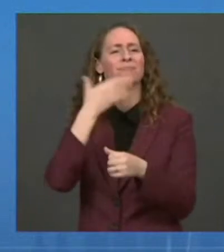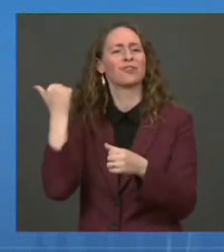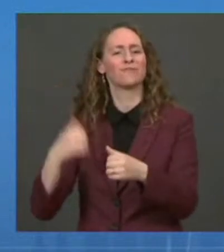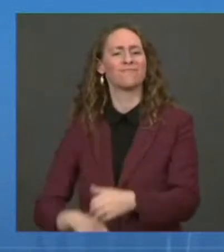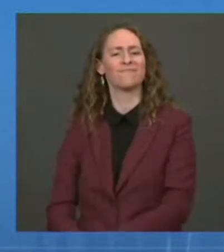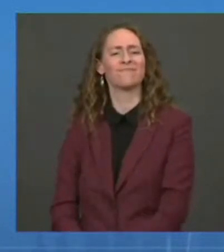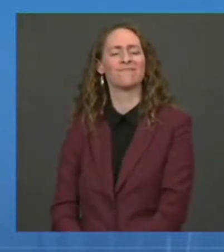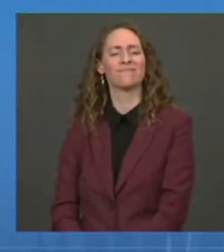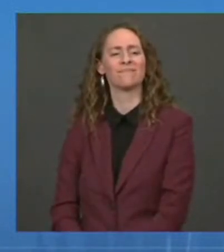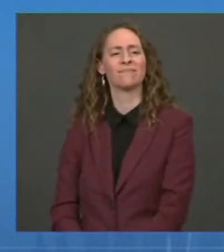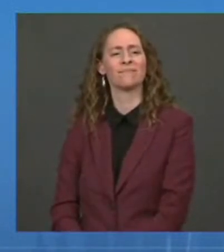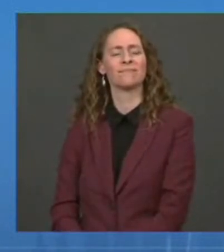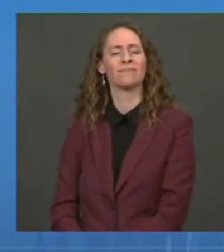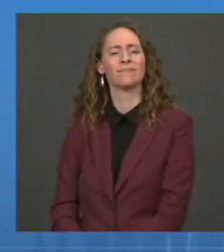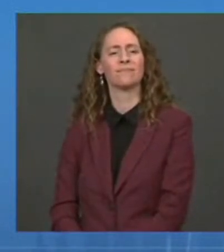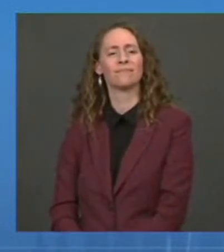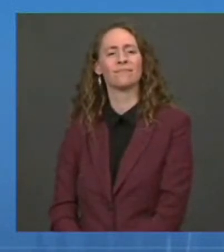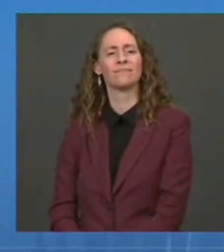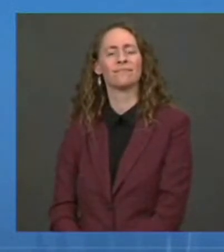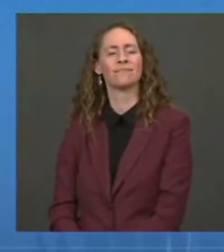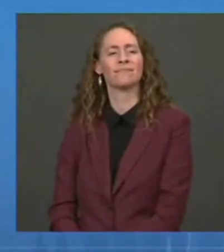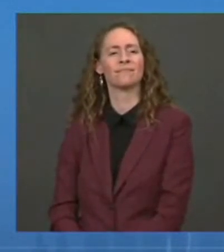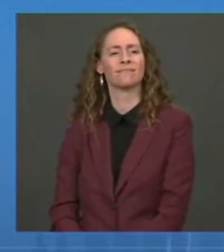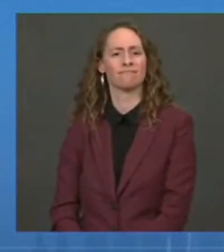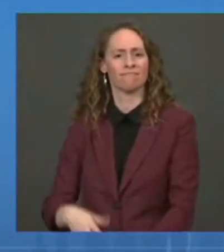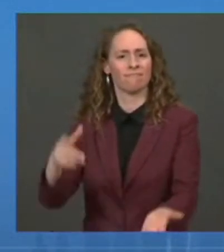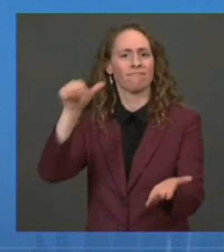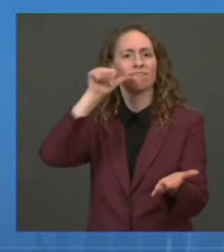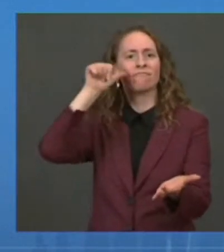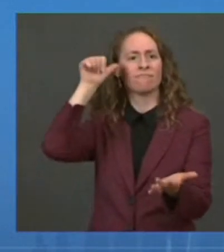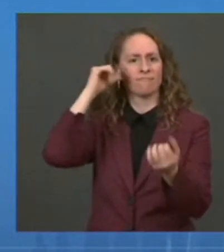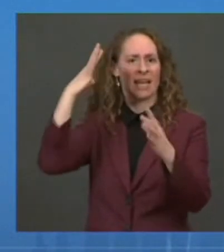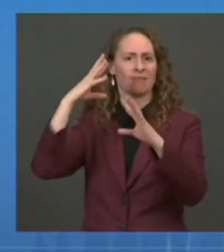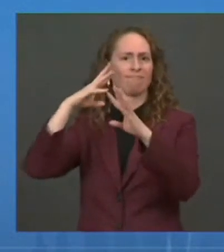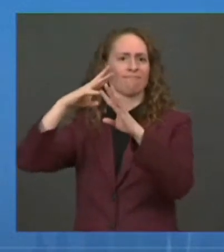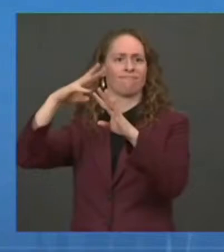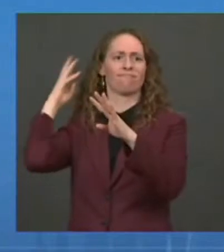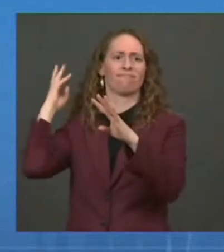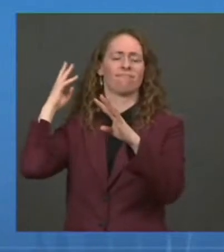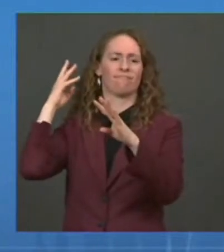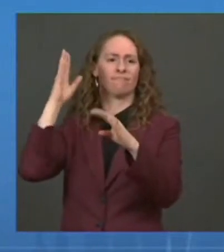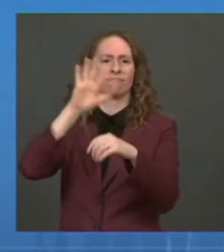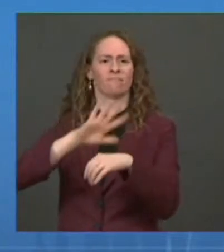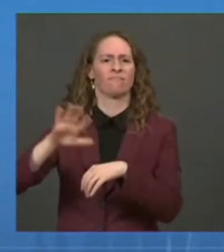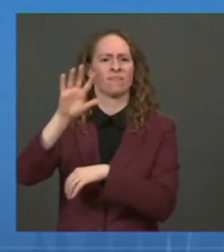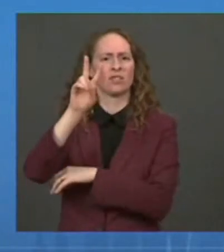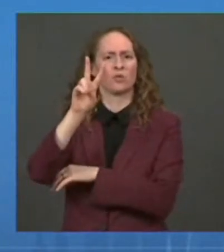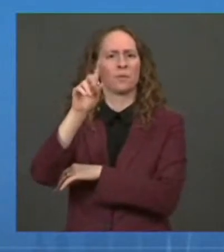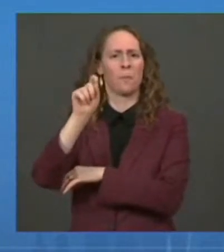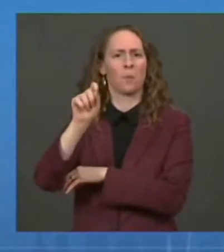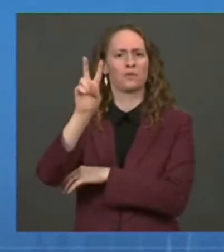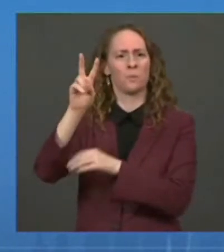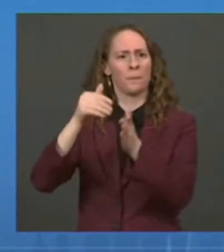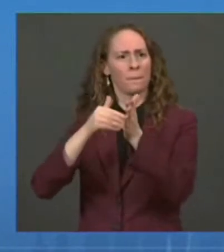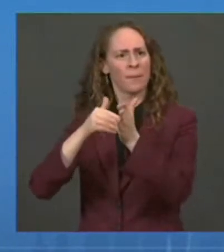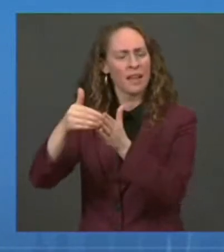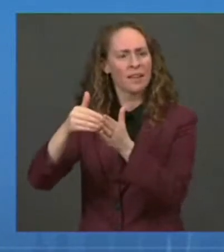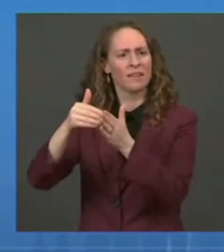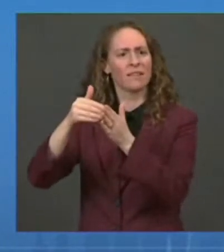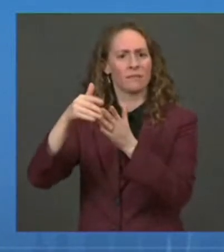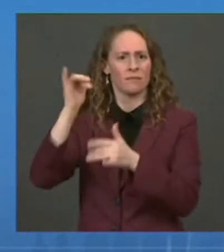GETTING 2.2 MILLION SHOTS IN